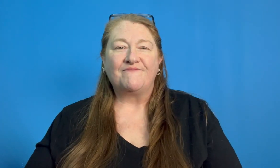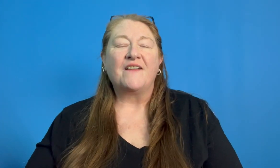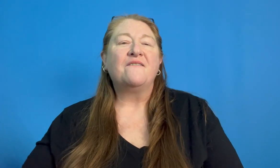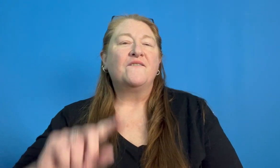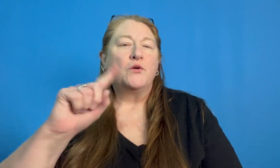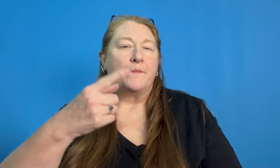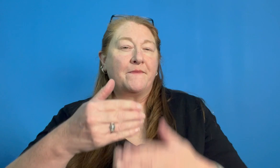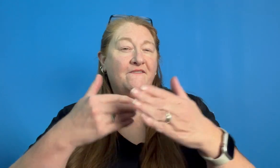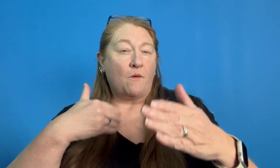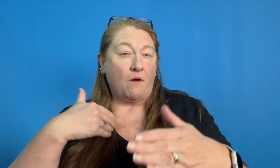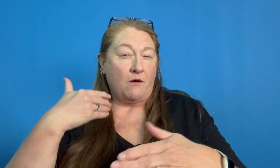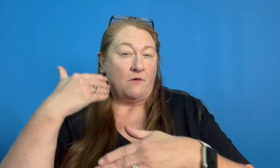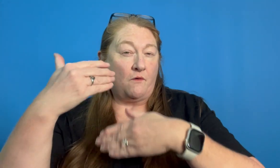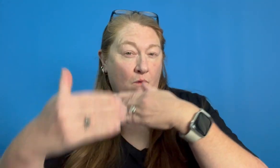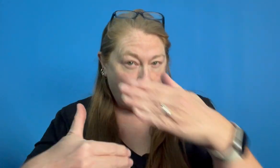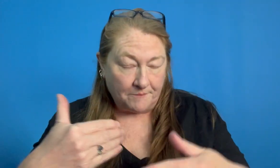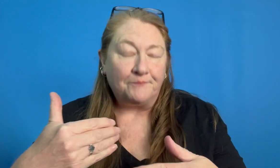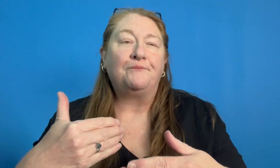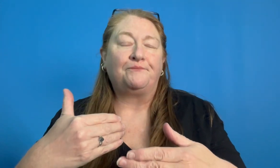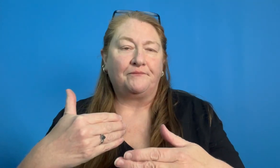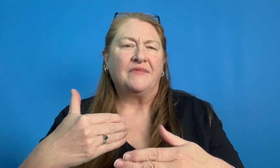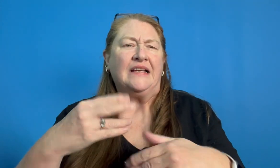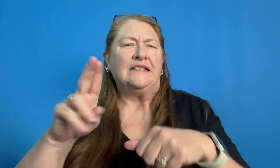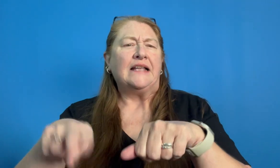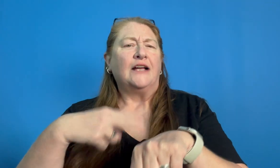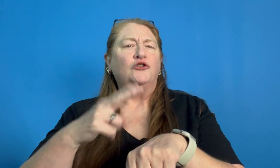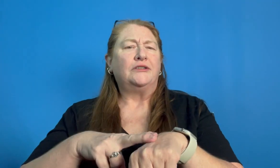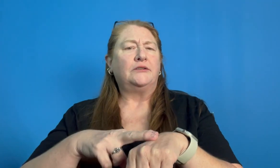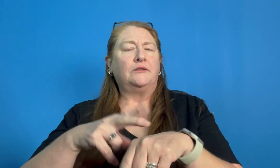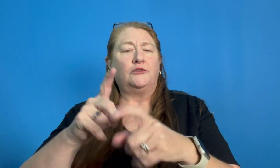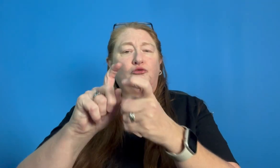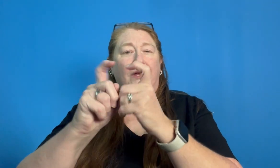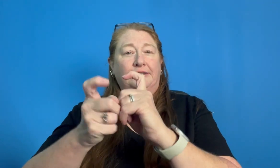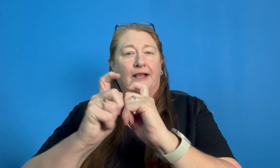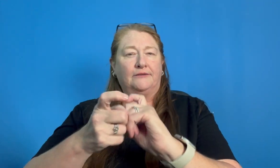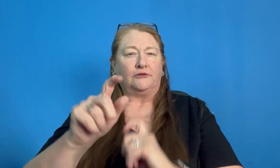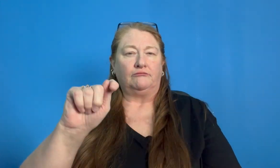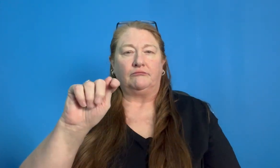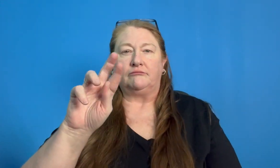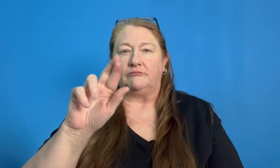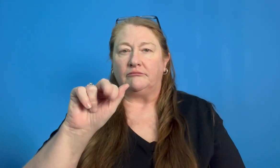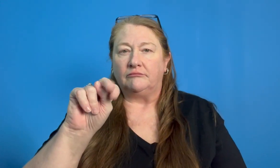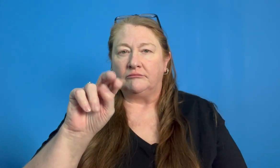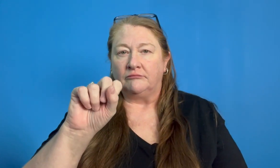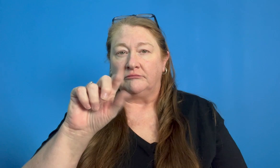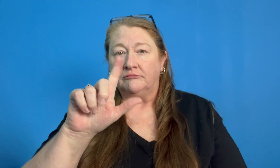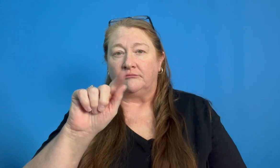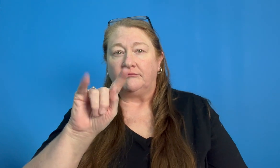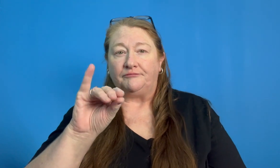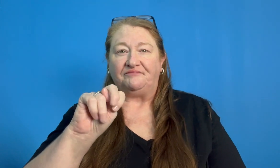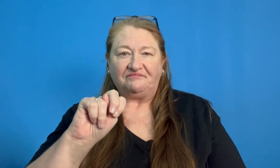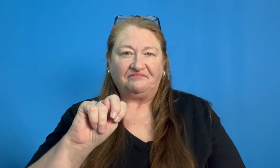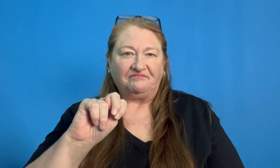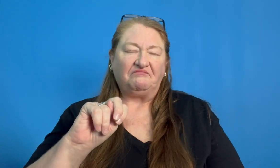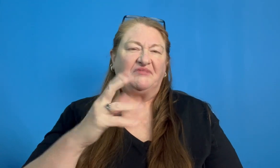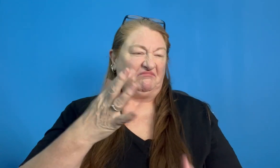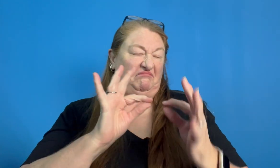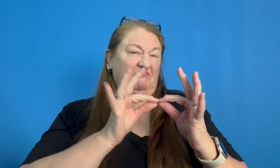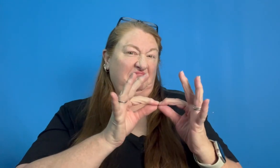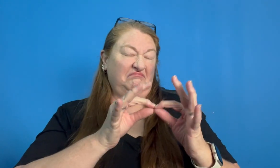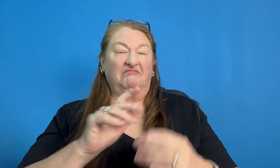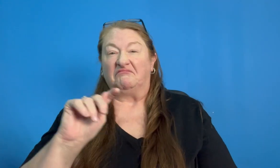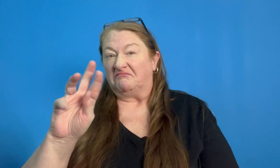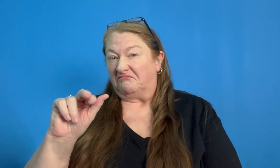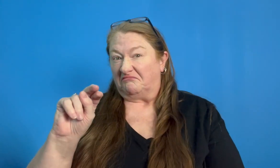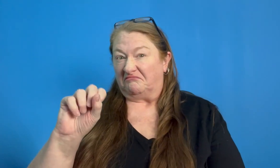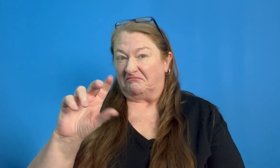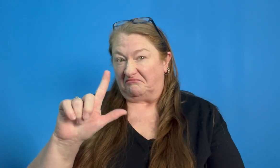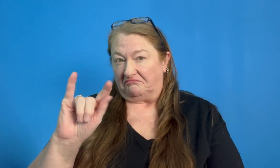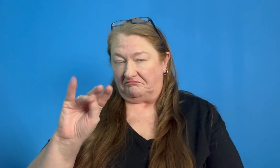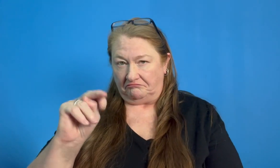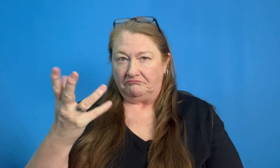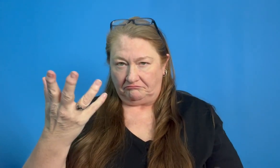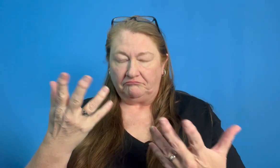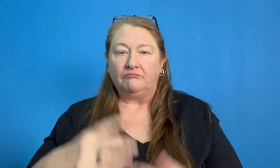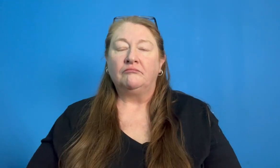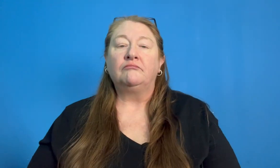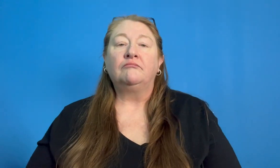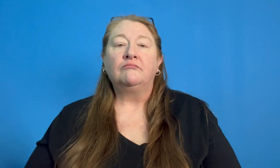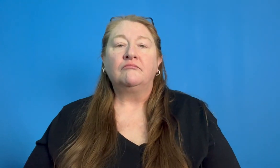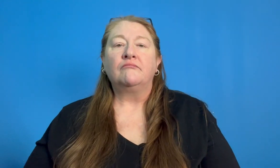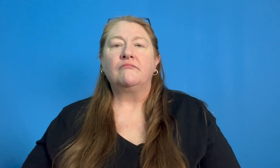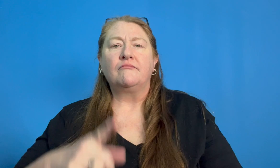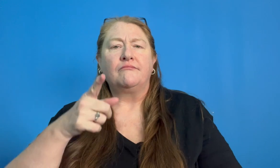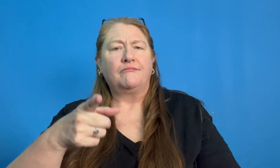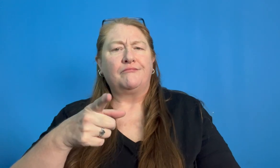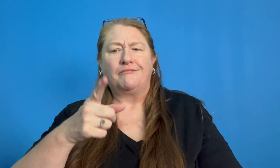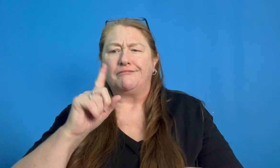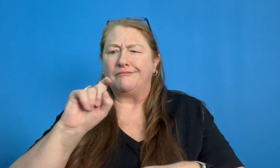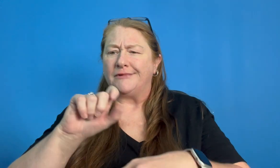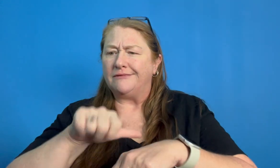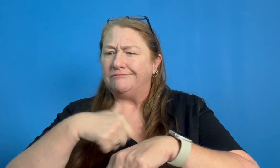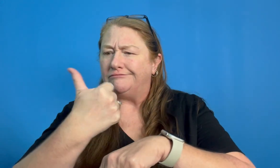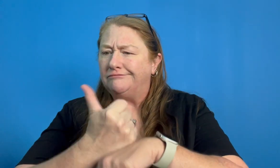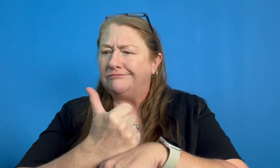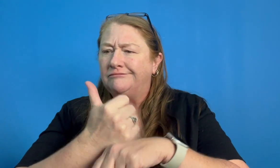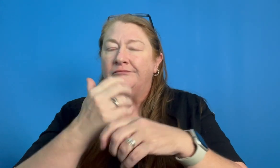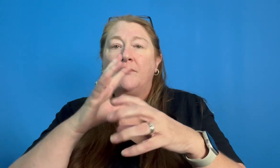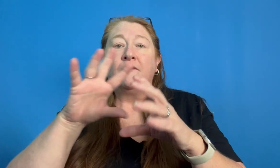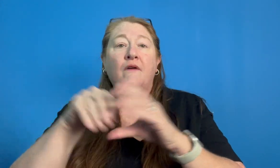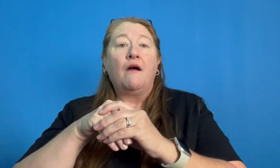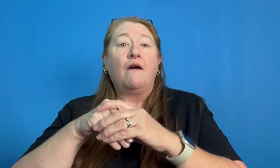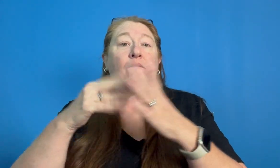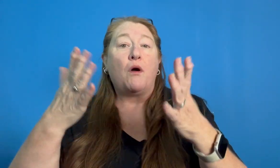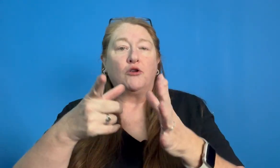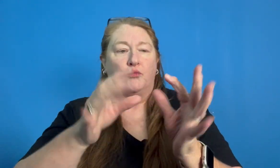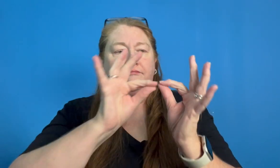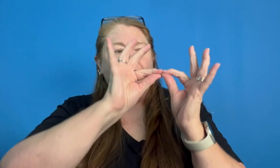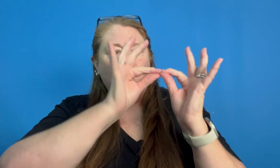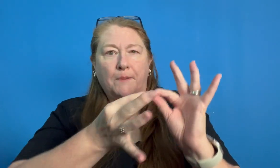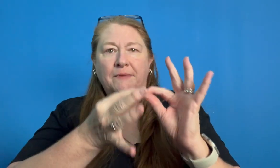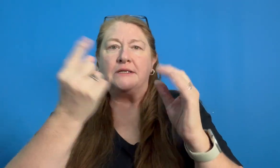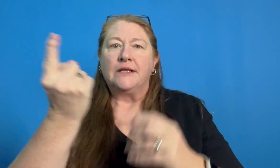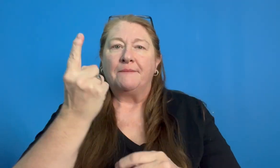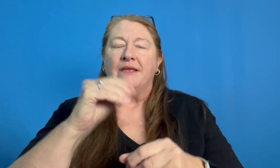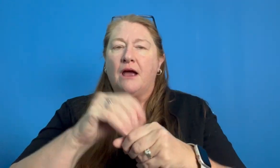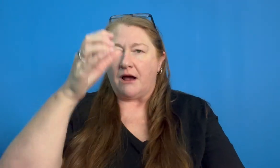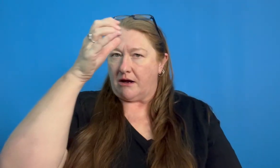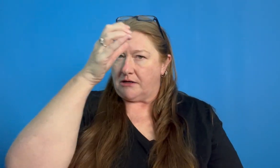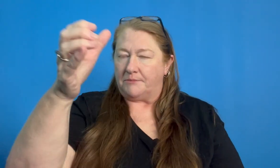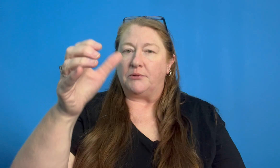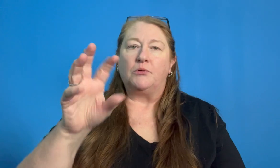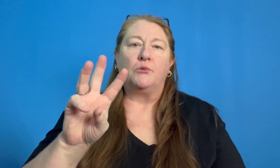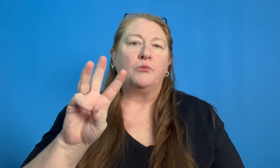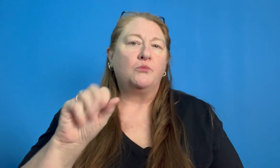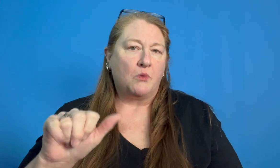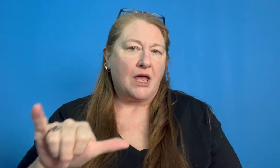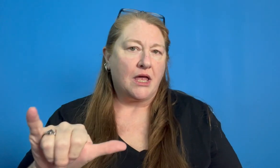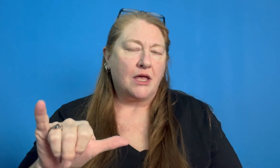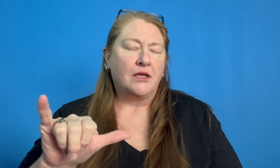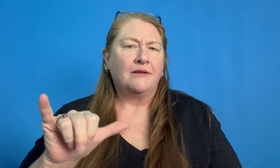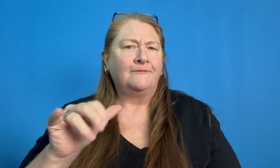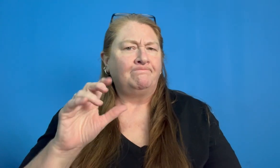First, naturally ASL interpretation involves translation in a conceptual way.